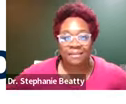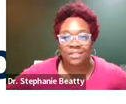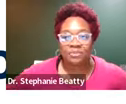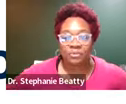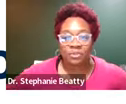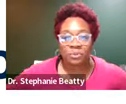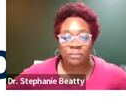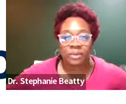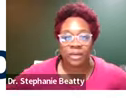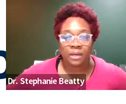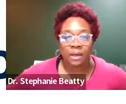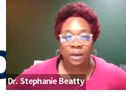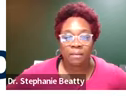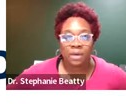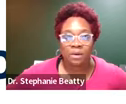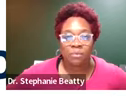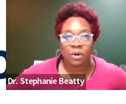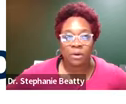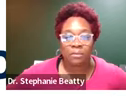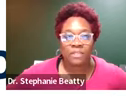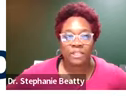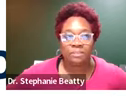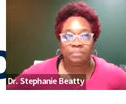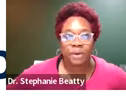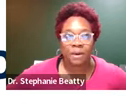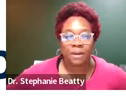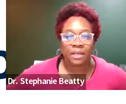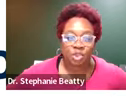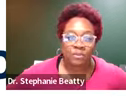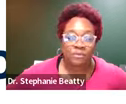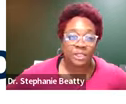in addition to it being an issue of respect,